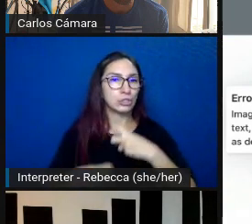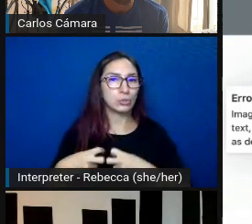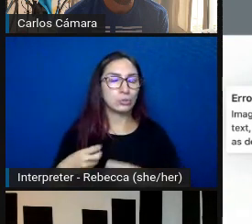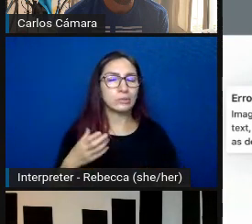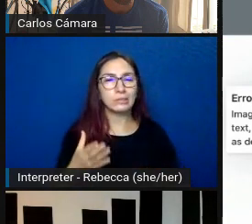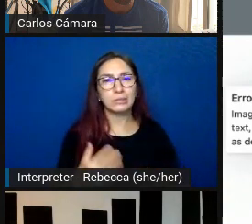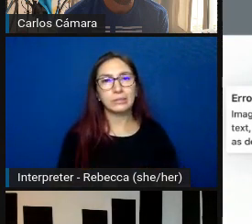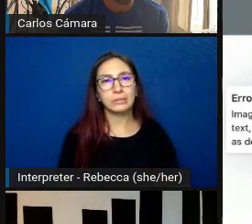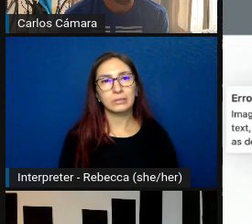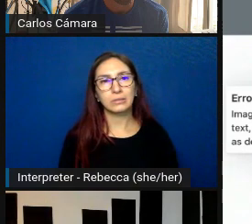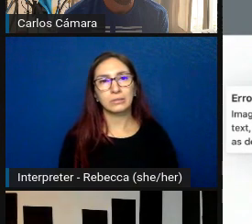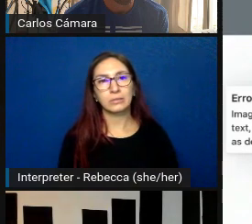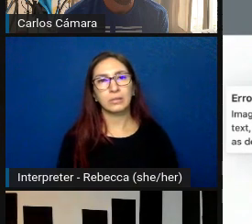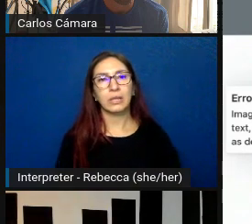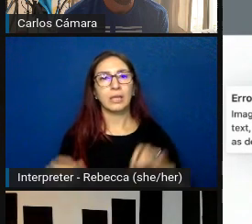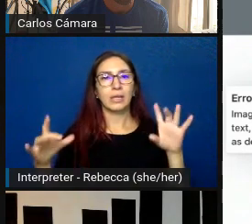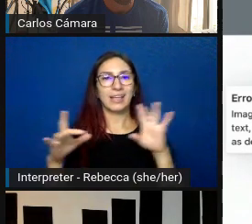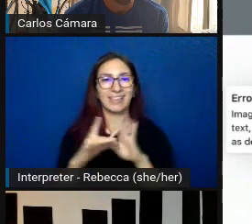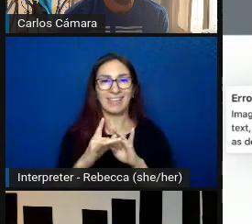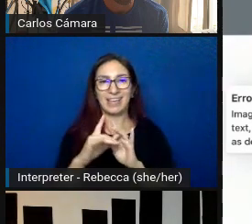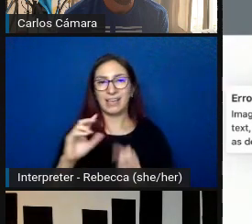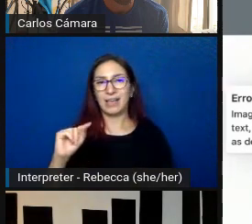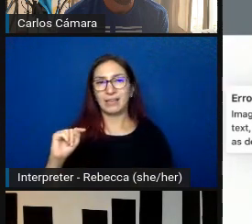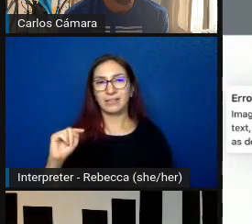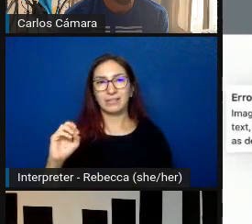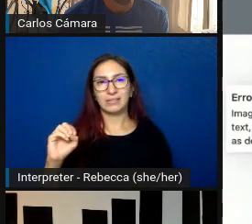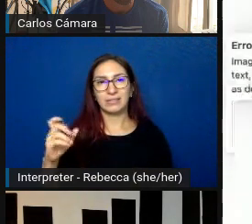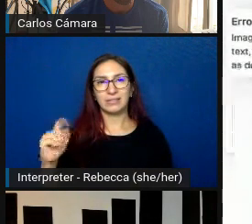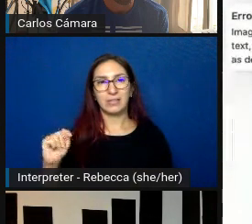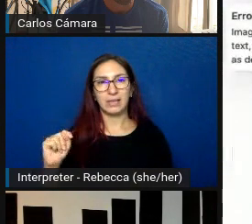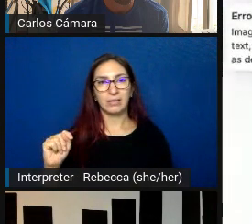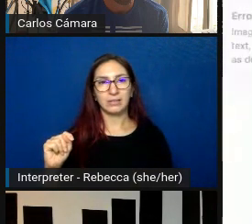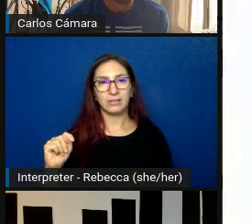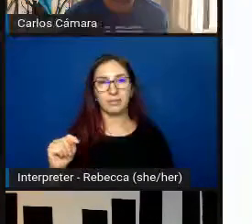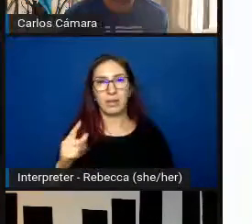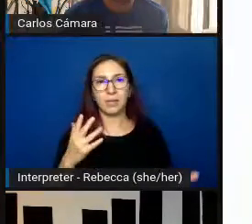Link text may not be descriptive enough out of the context.